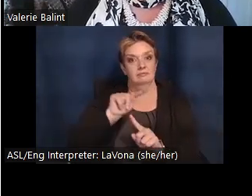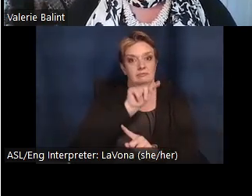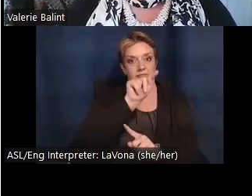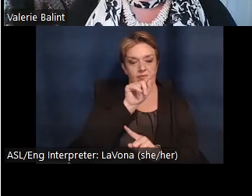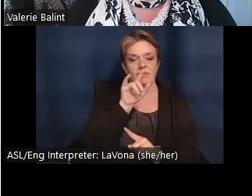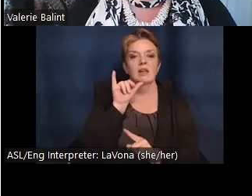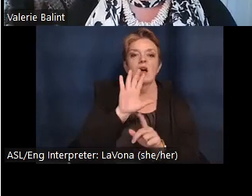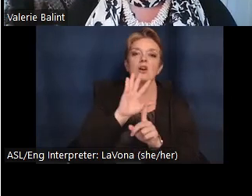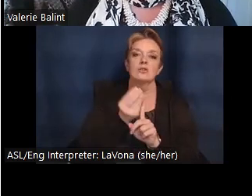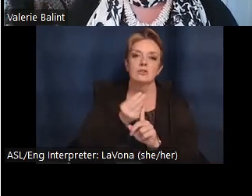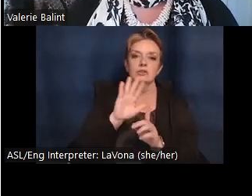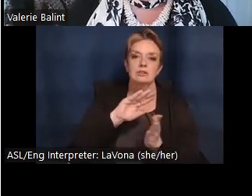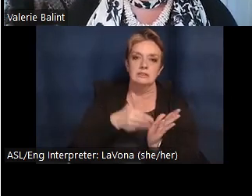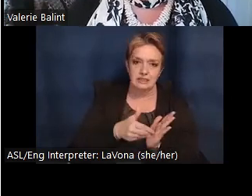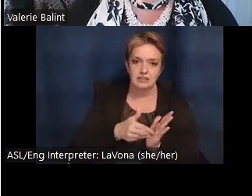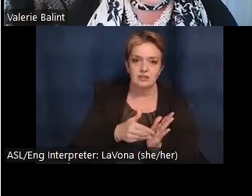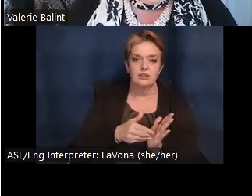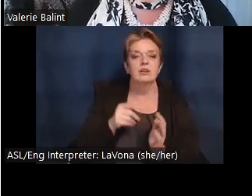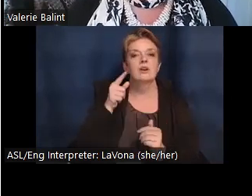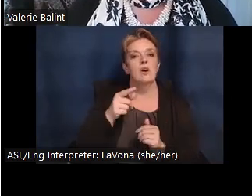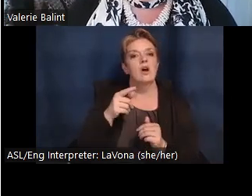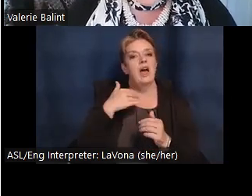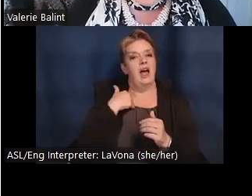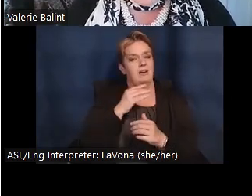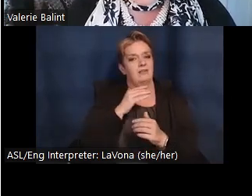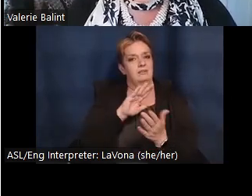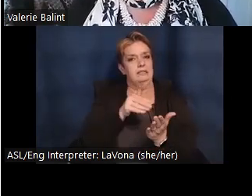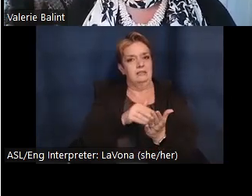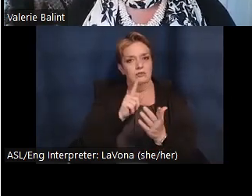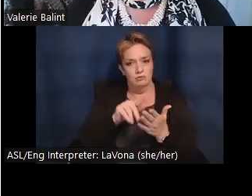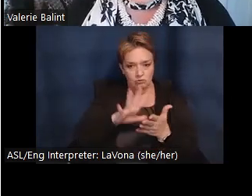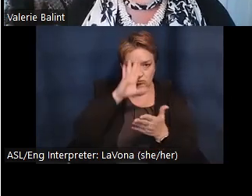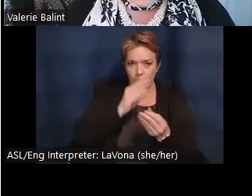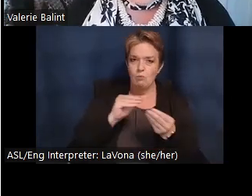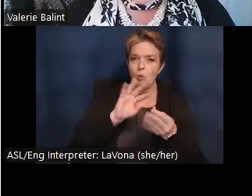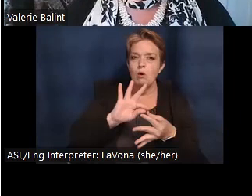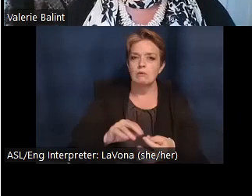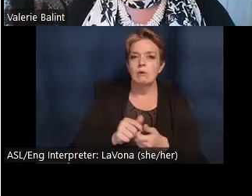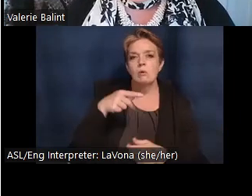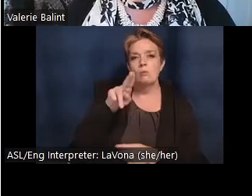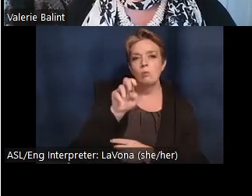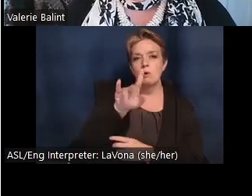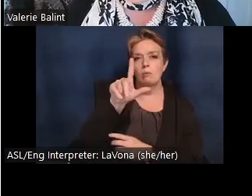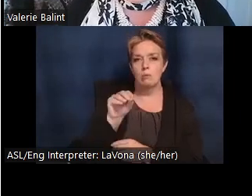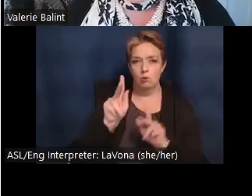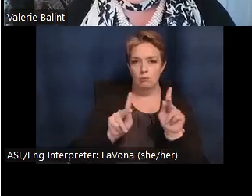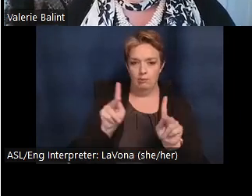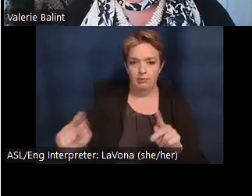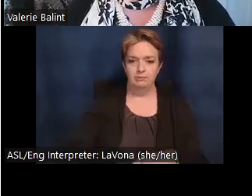and culture of the Tiwa-- speaking Pueblo peoples of this region. The impressive tower is the largest adobe structure in the state.